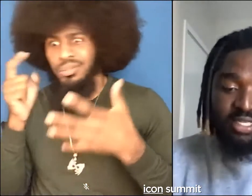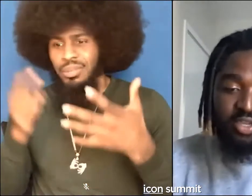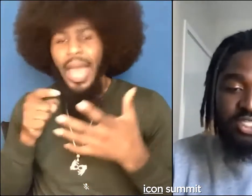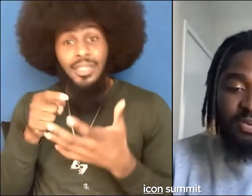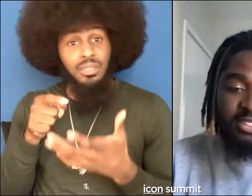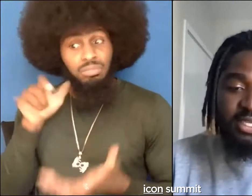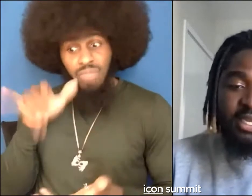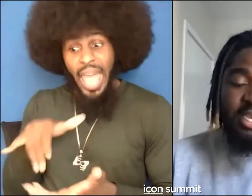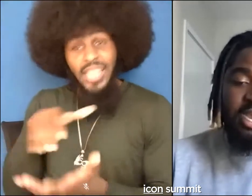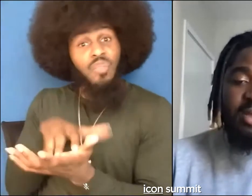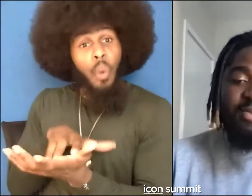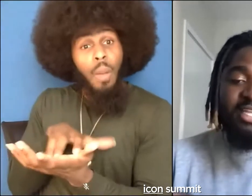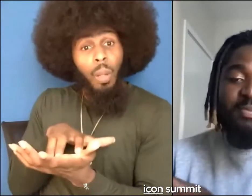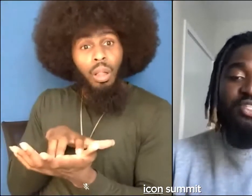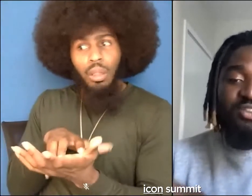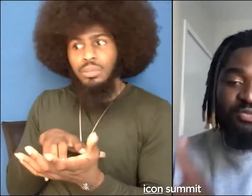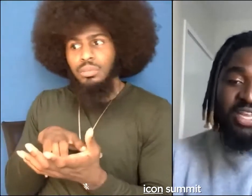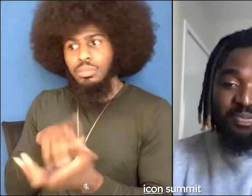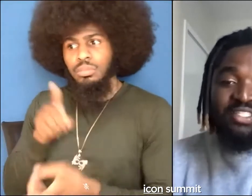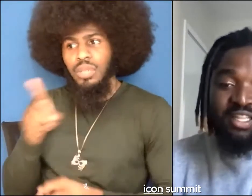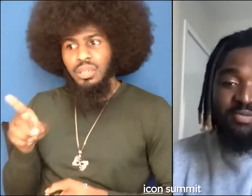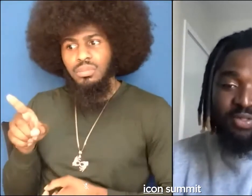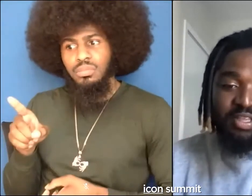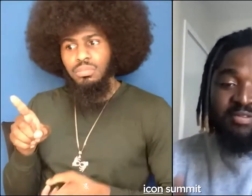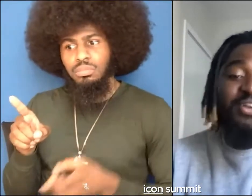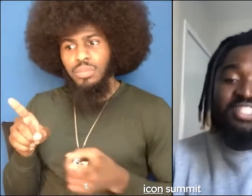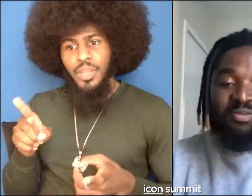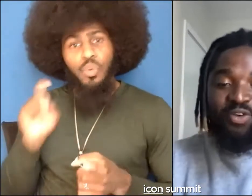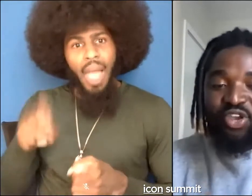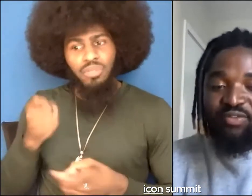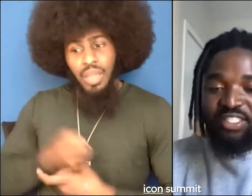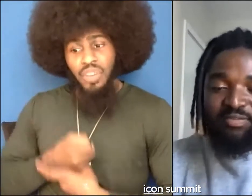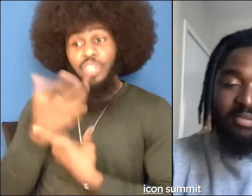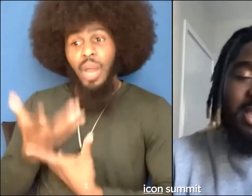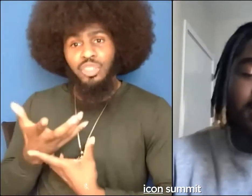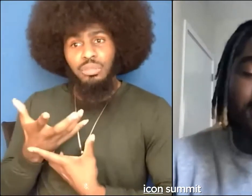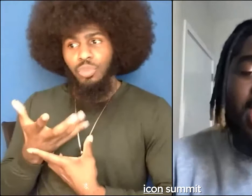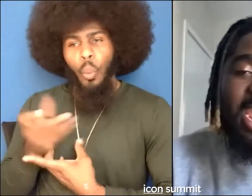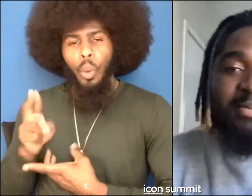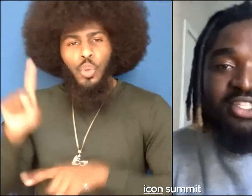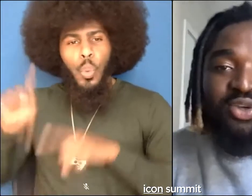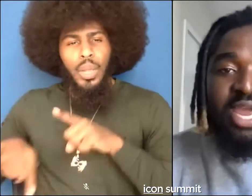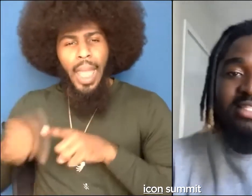is that you're expressing, it is a process of expressing them first before you can receive them.